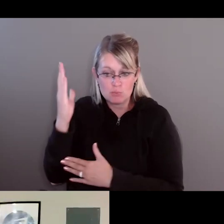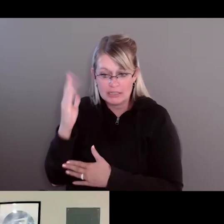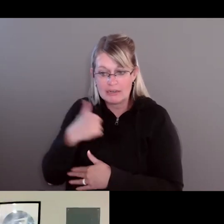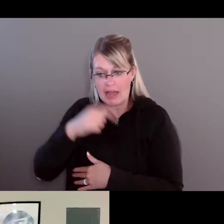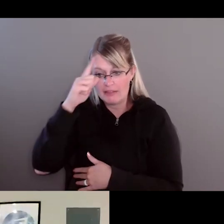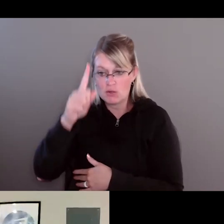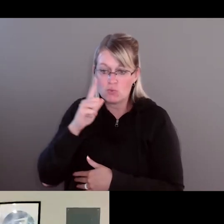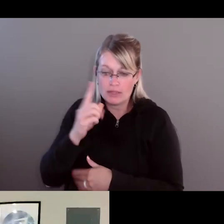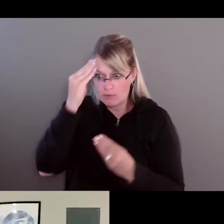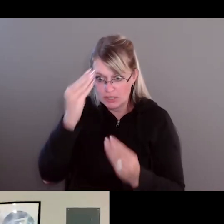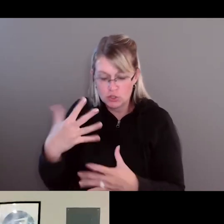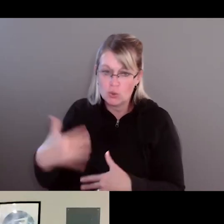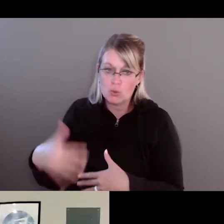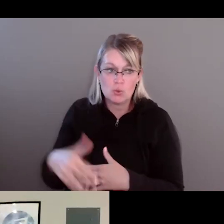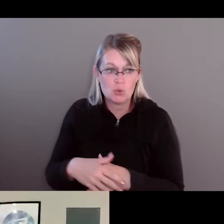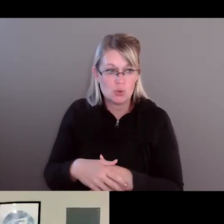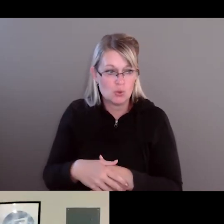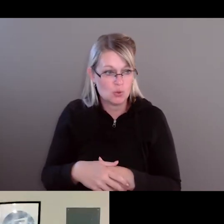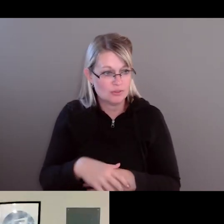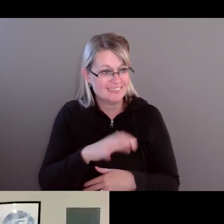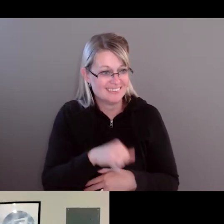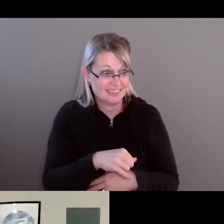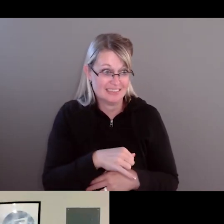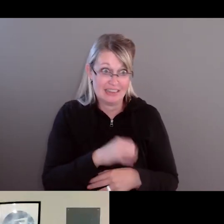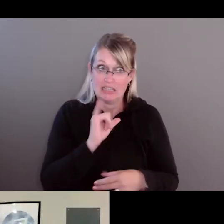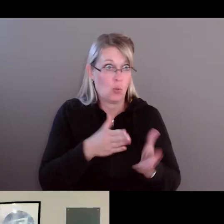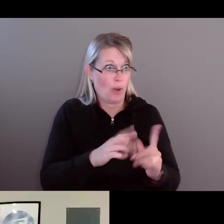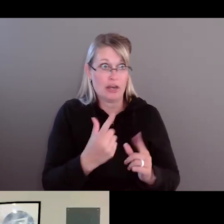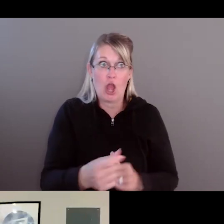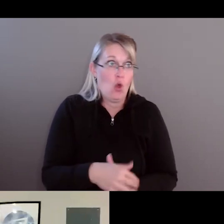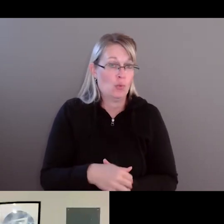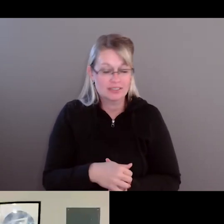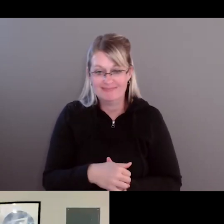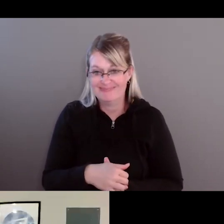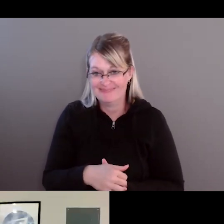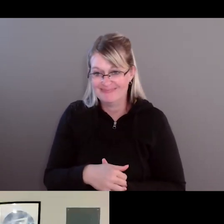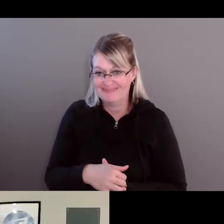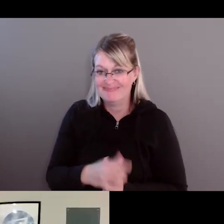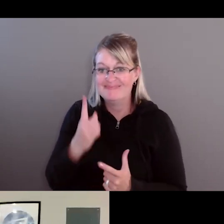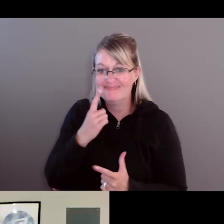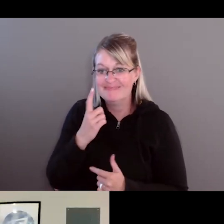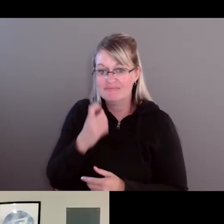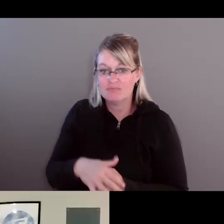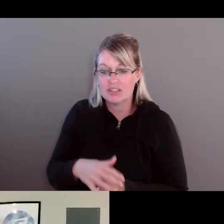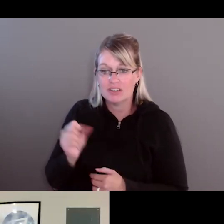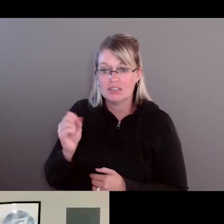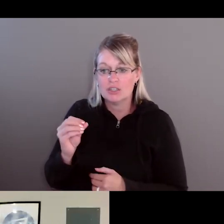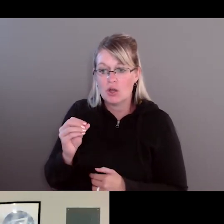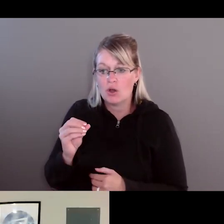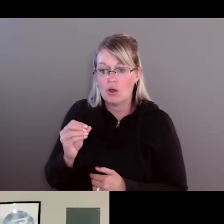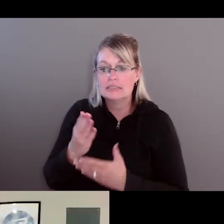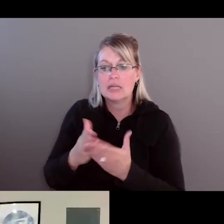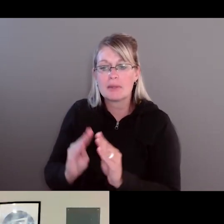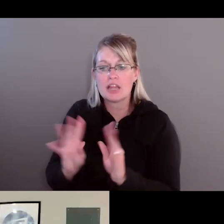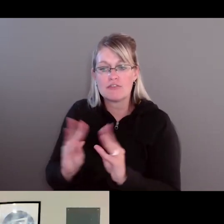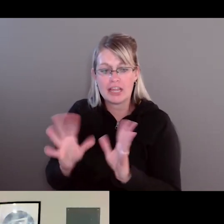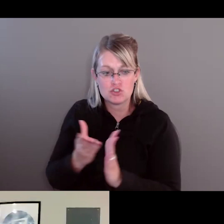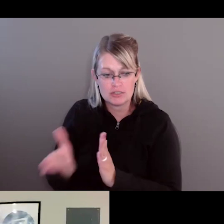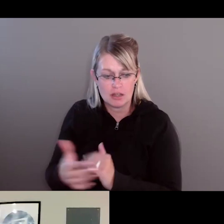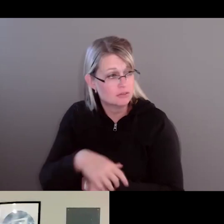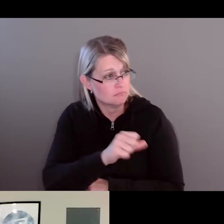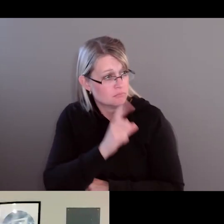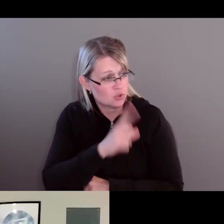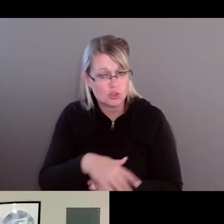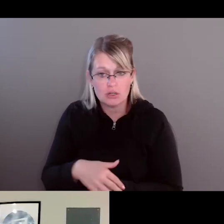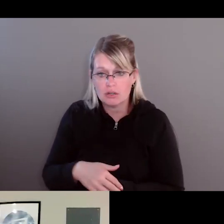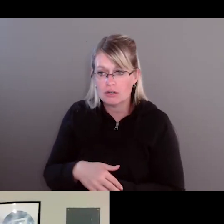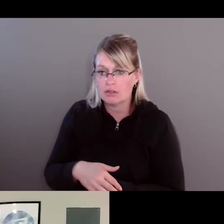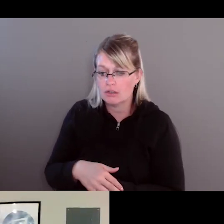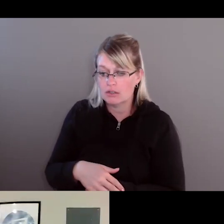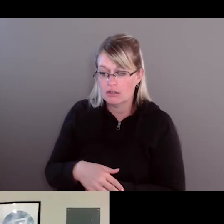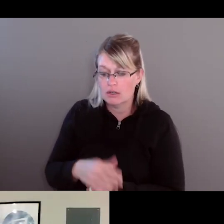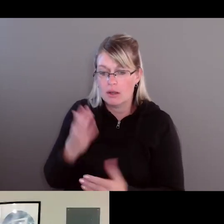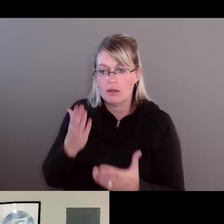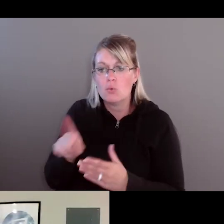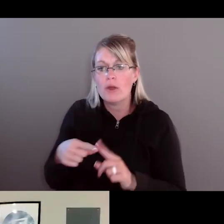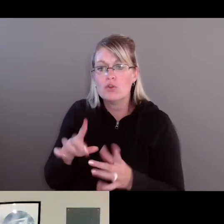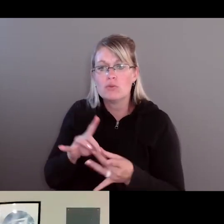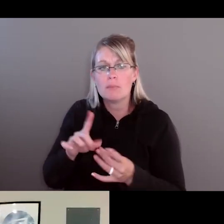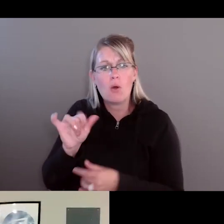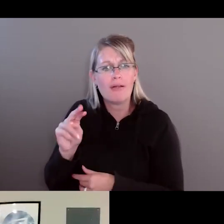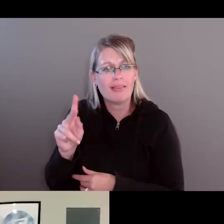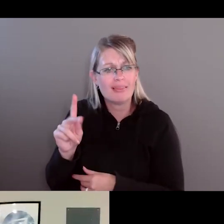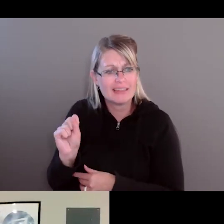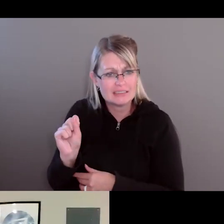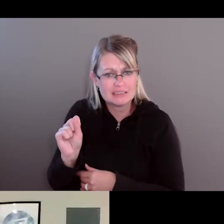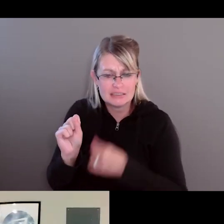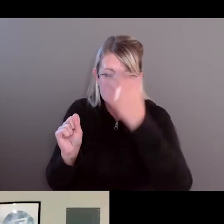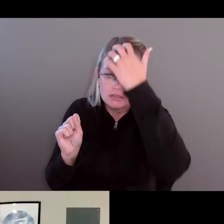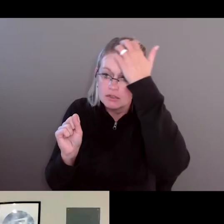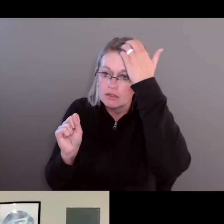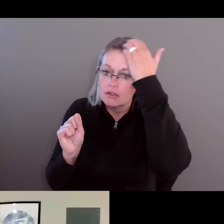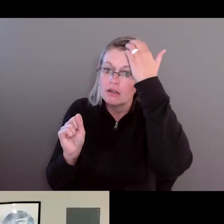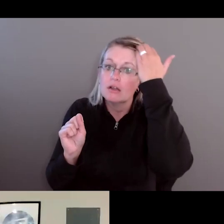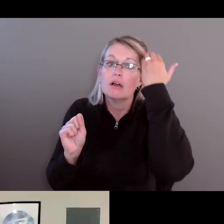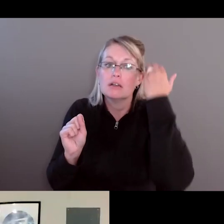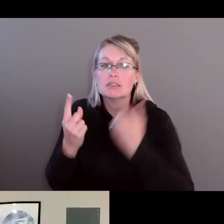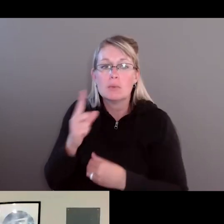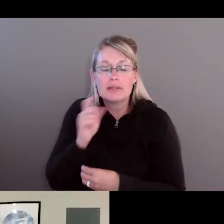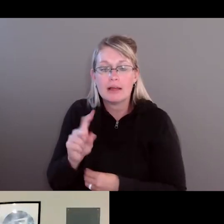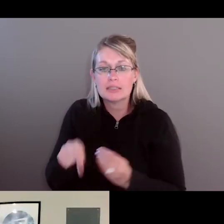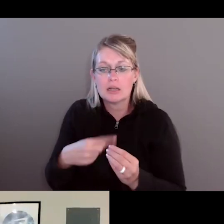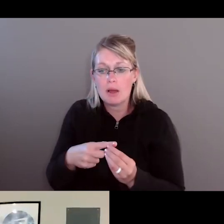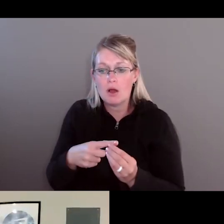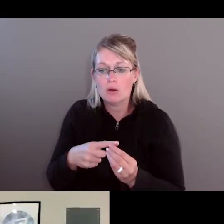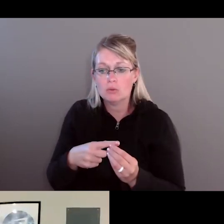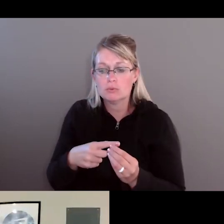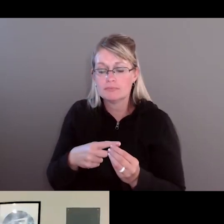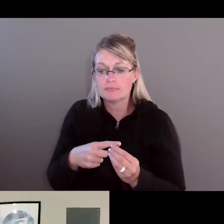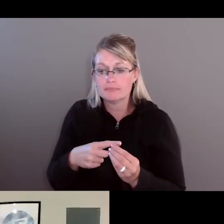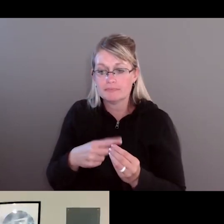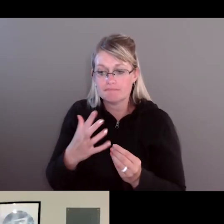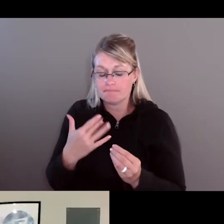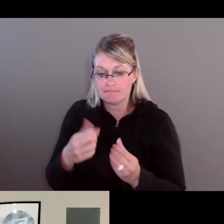informative. A couple clarifications , maybe when you're talking about links, asking does it have